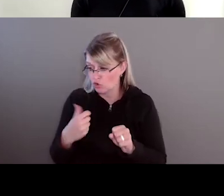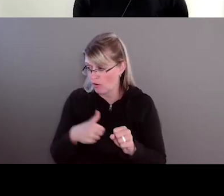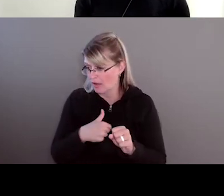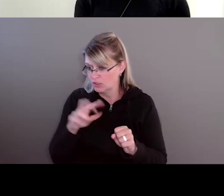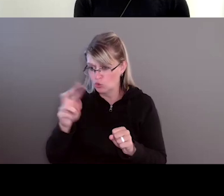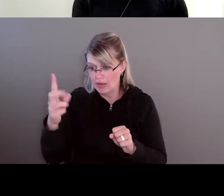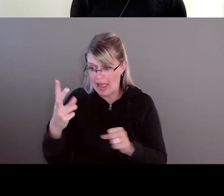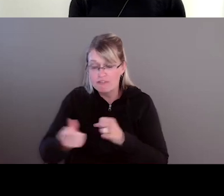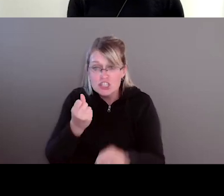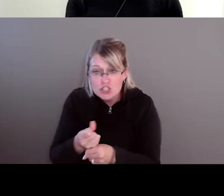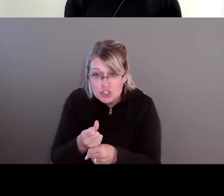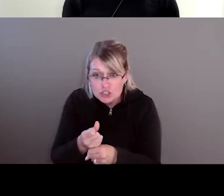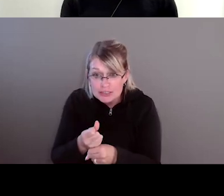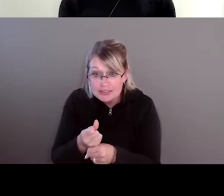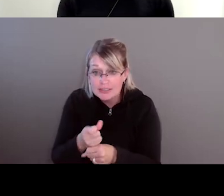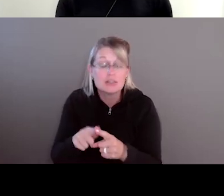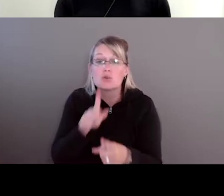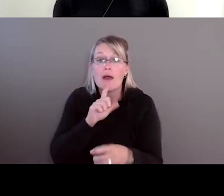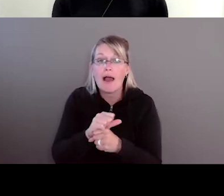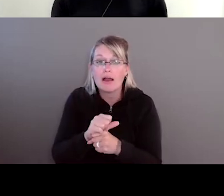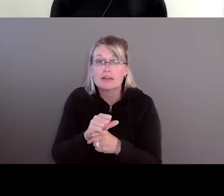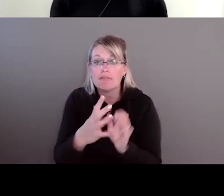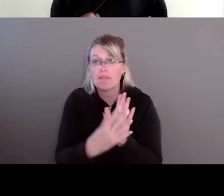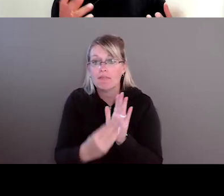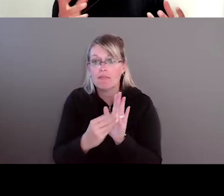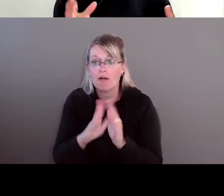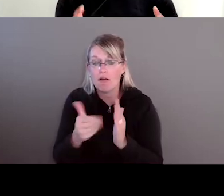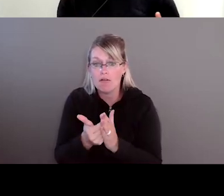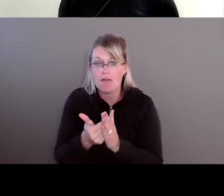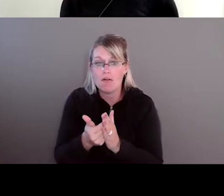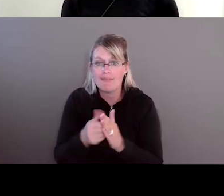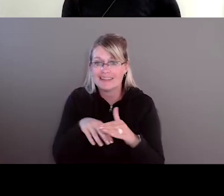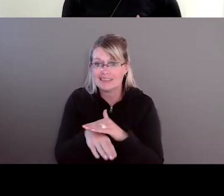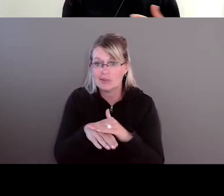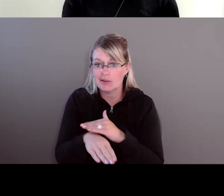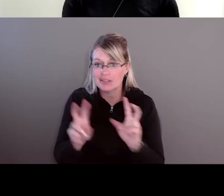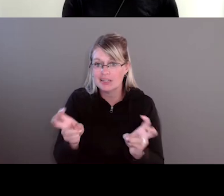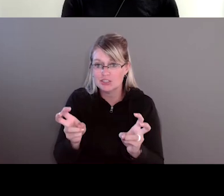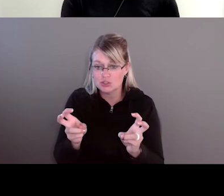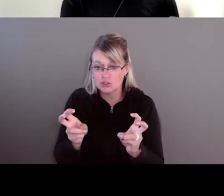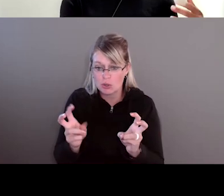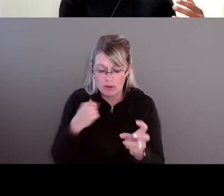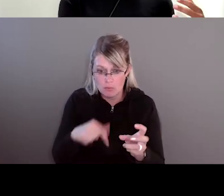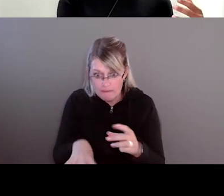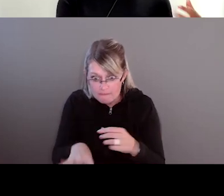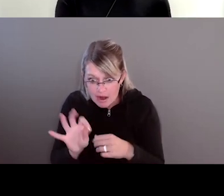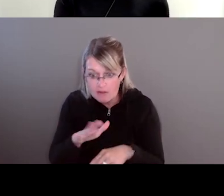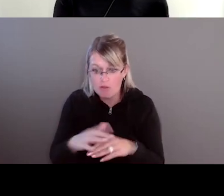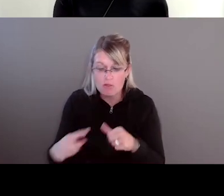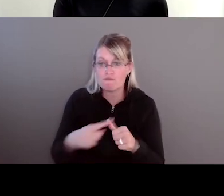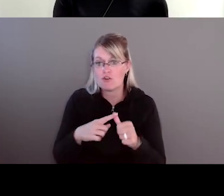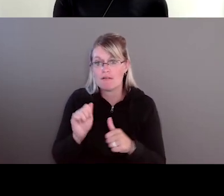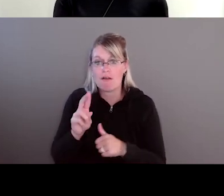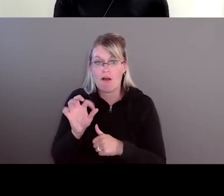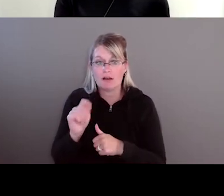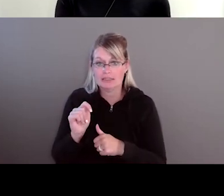half years to mitigate all the accessibility issues that were found on the first audit.